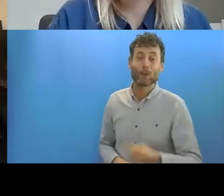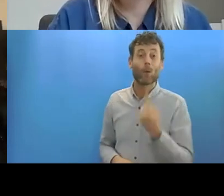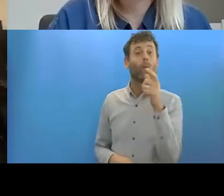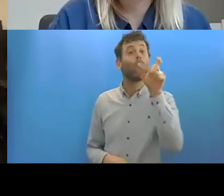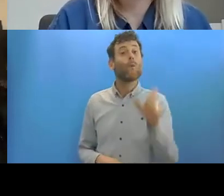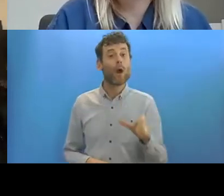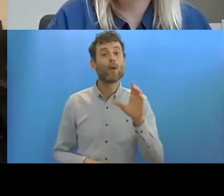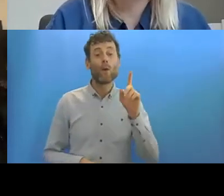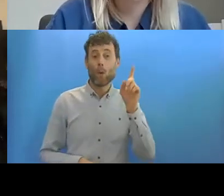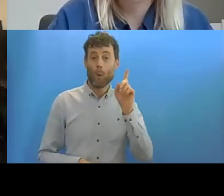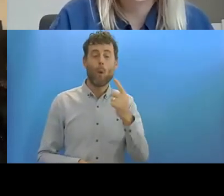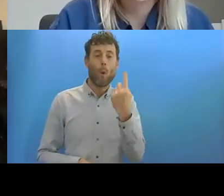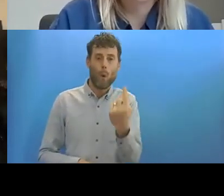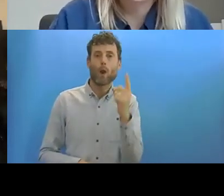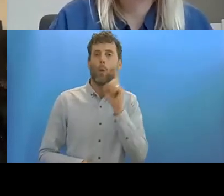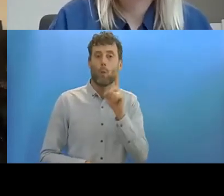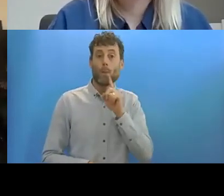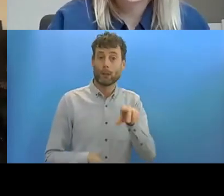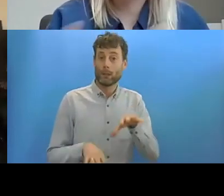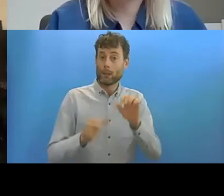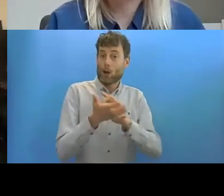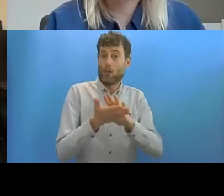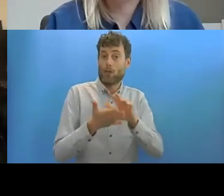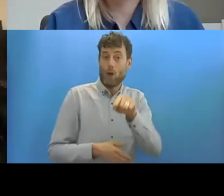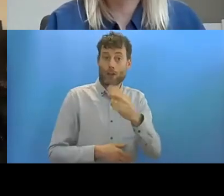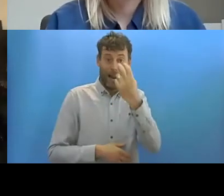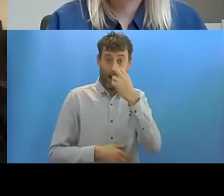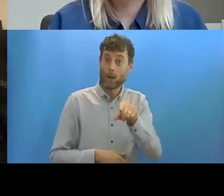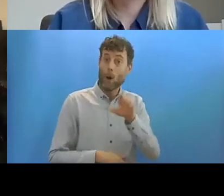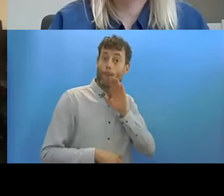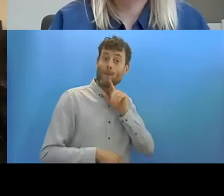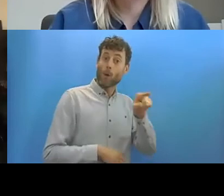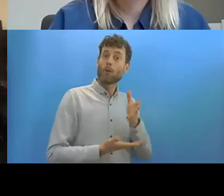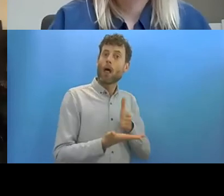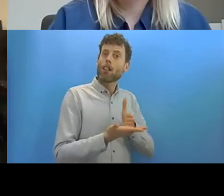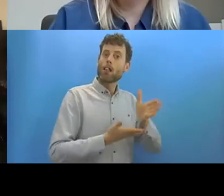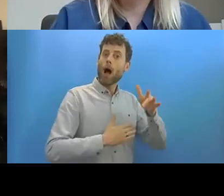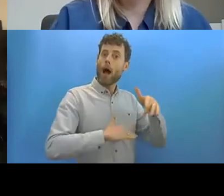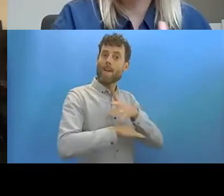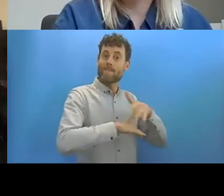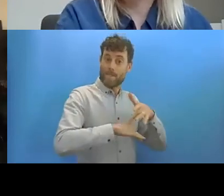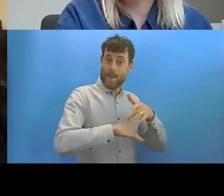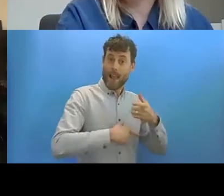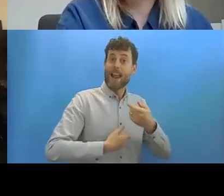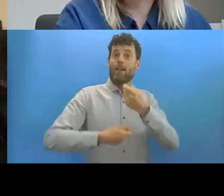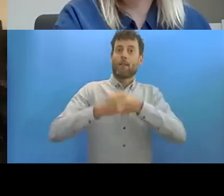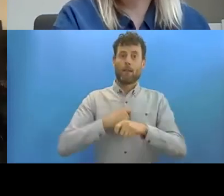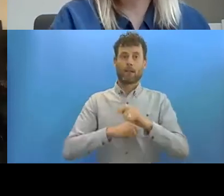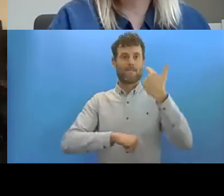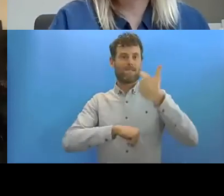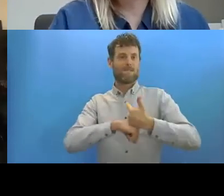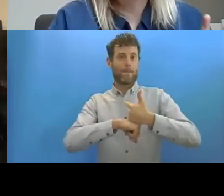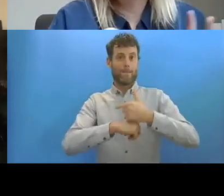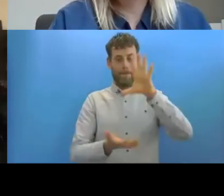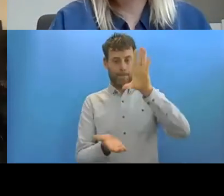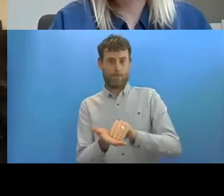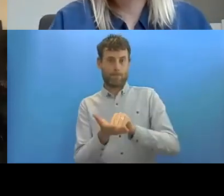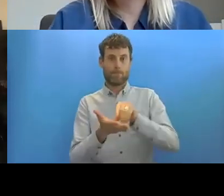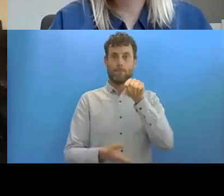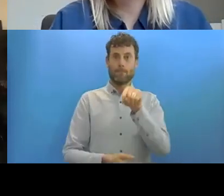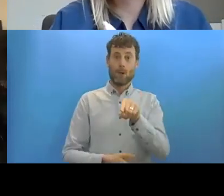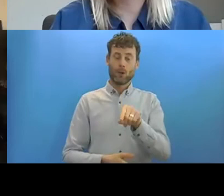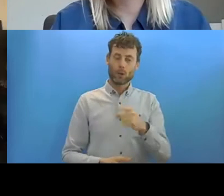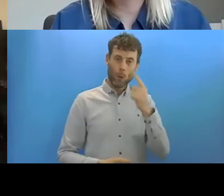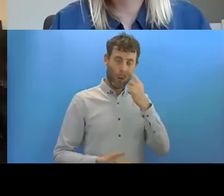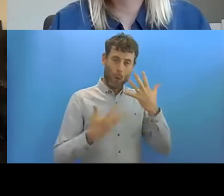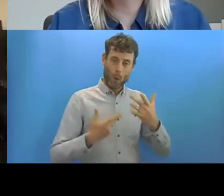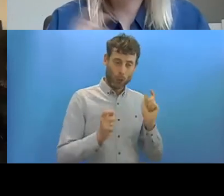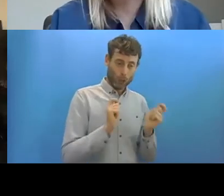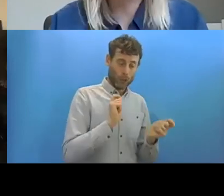everyone needs a DJ set on a Friday night, which is great! One Woman as well, which is on Thursday night, started as a live piece, that is now a film in its own right,